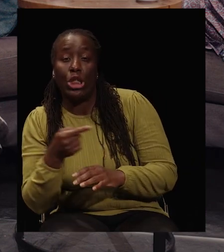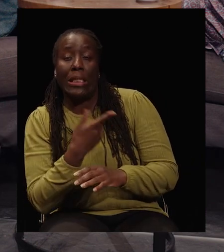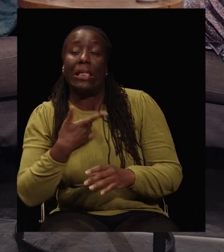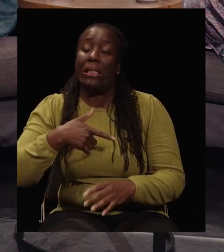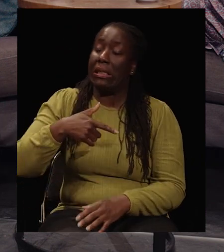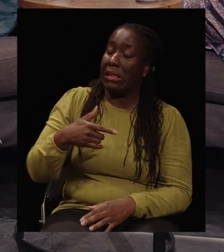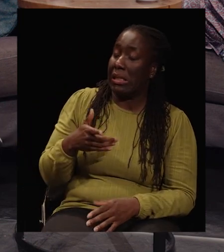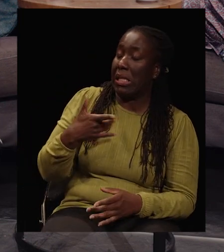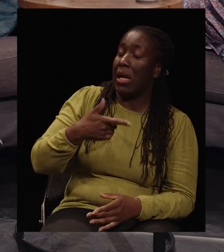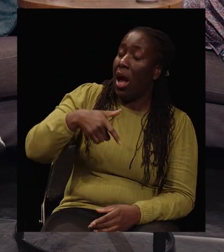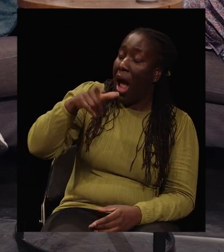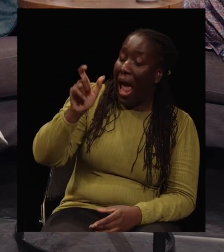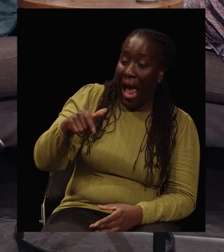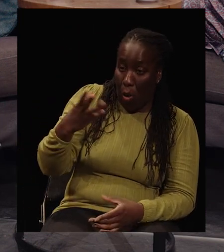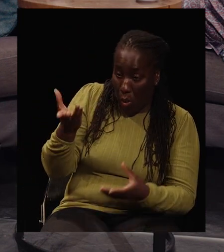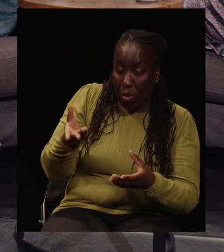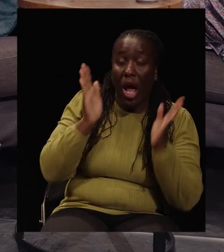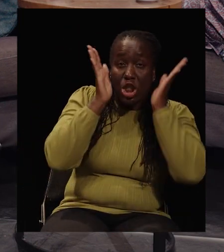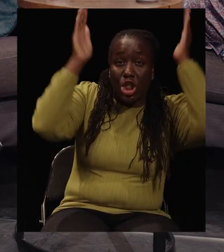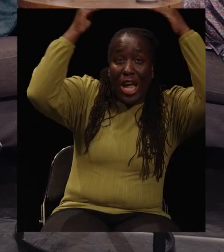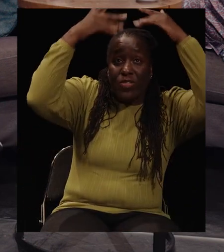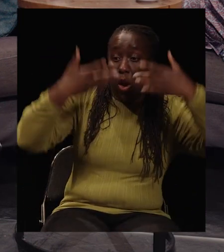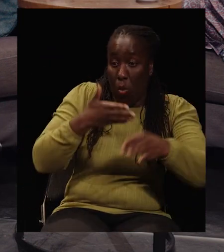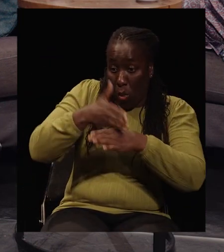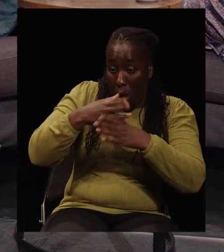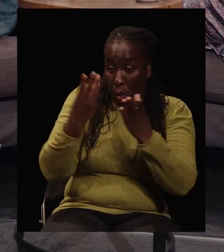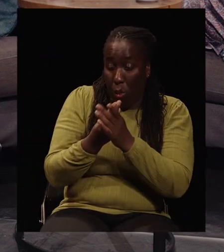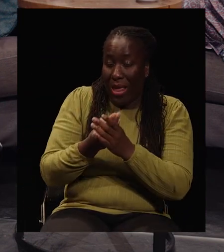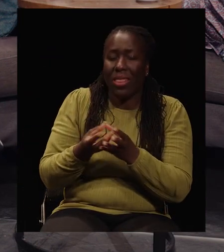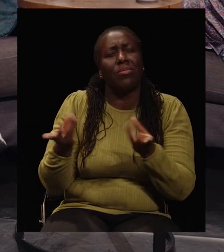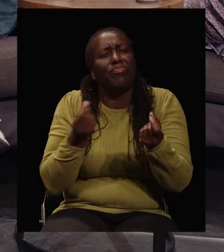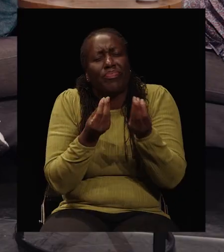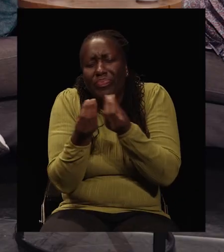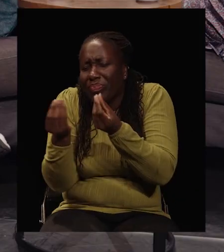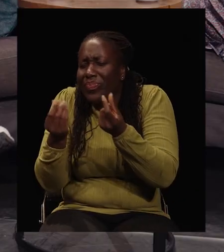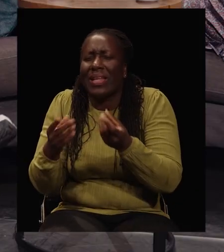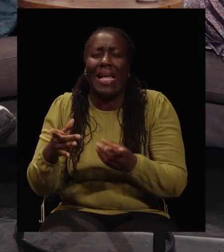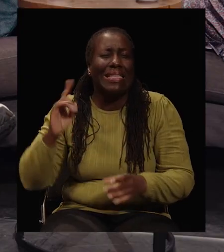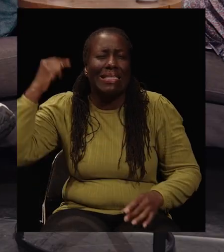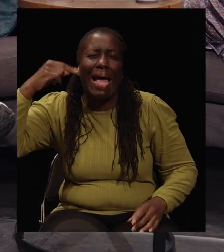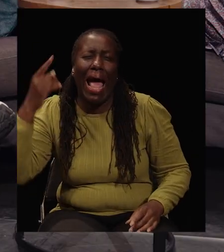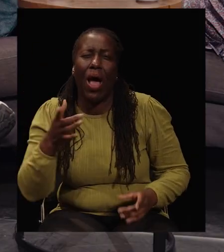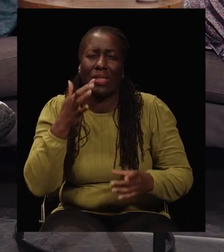mediums of sound and taste, and just sort of bring that creativity to,